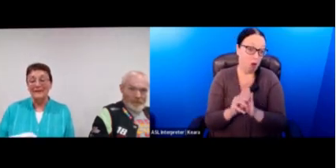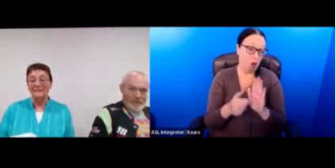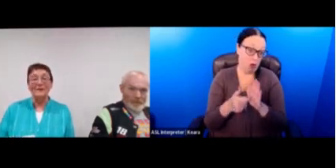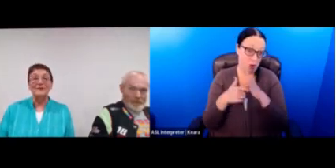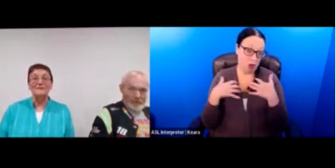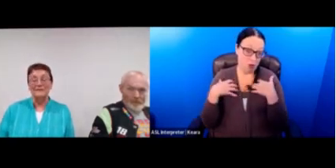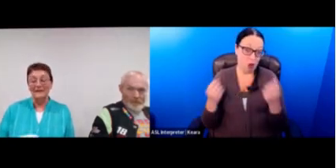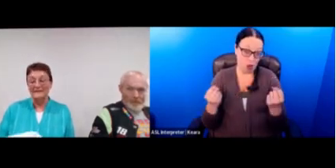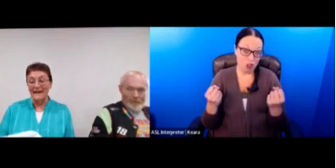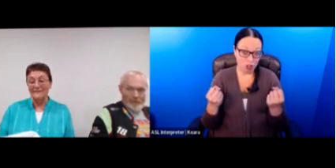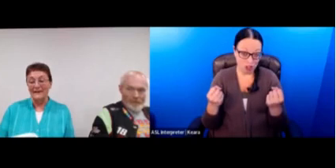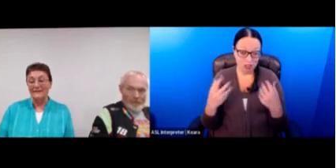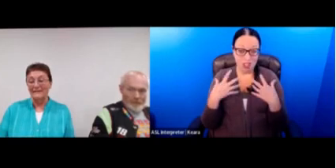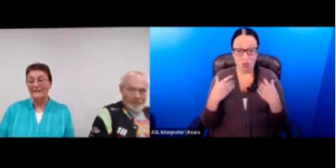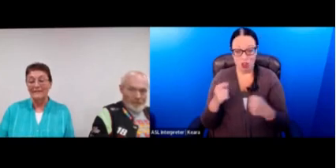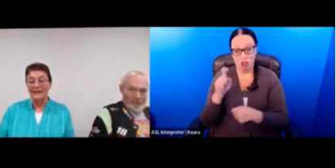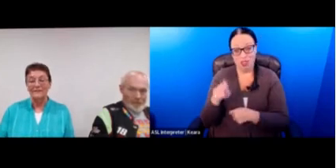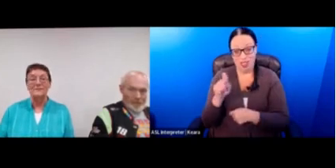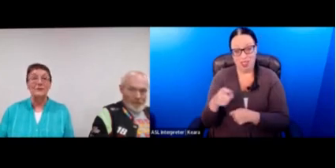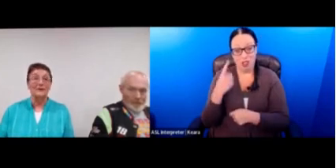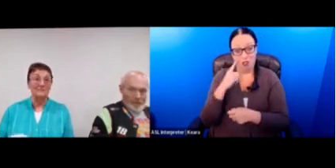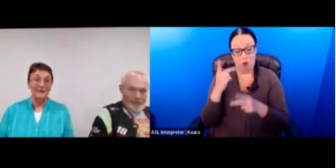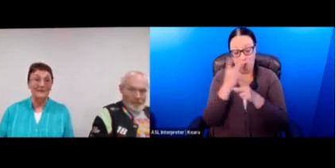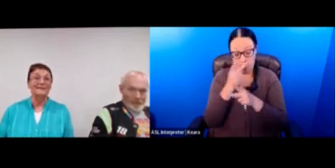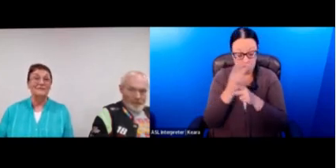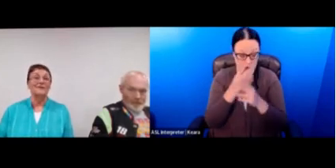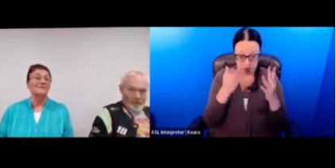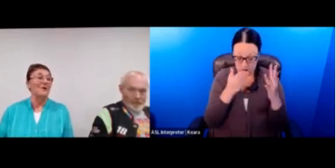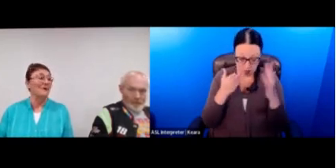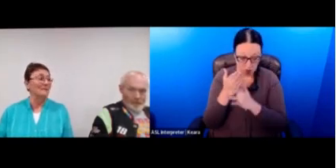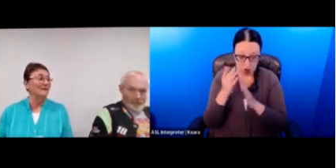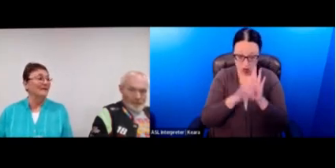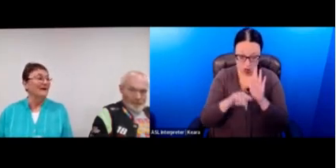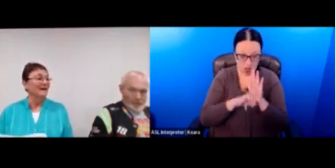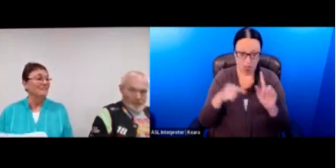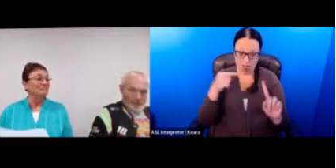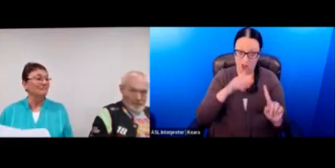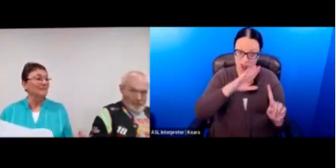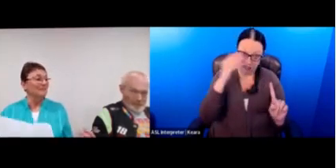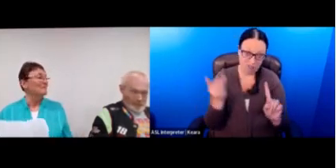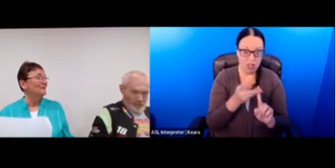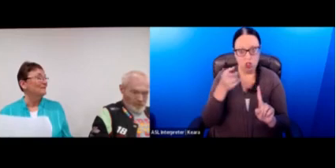else, courage is needed to navigate the naysayers who are convinced that you're going to do harm. They were convinced